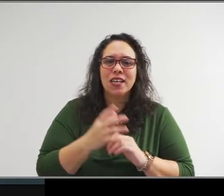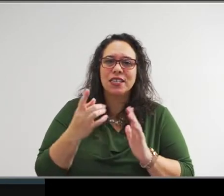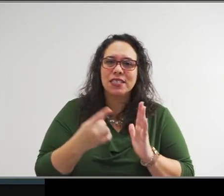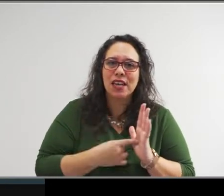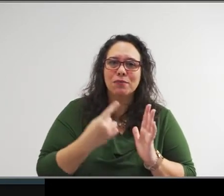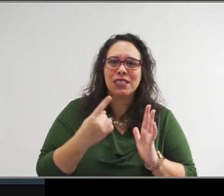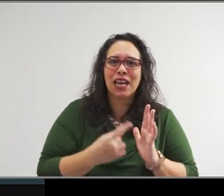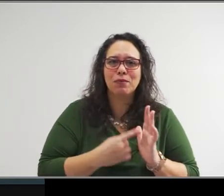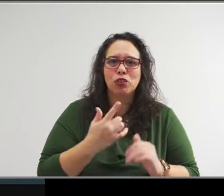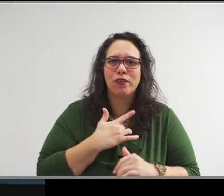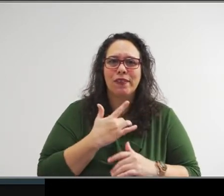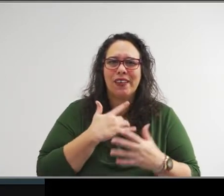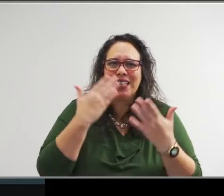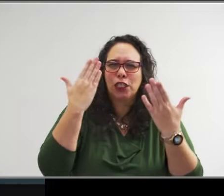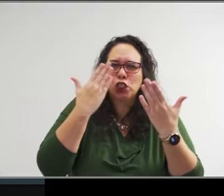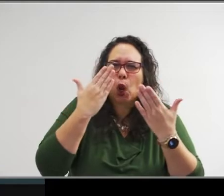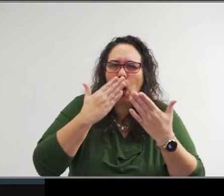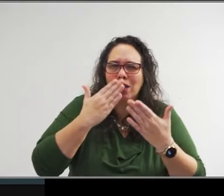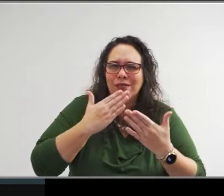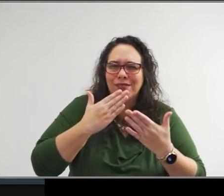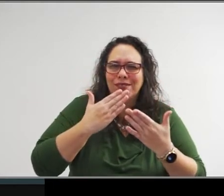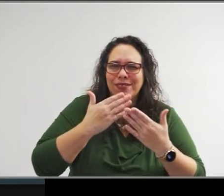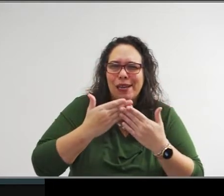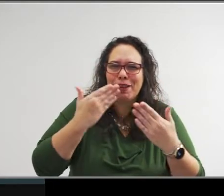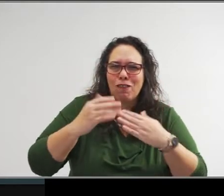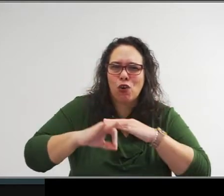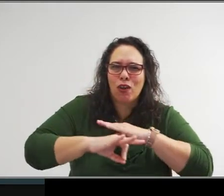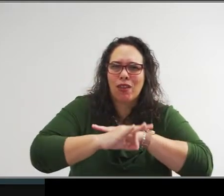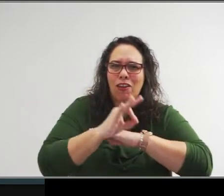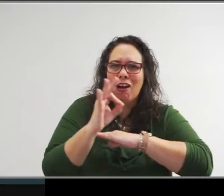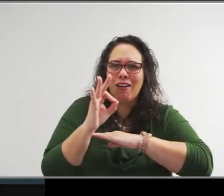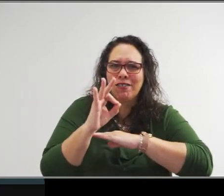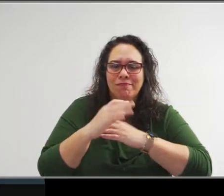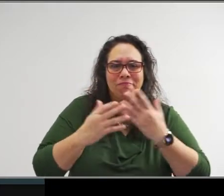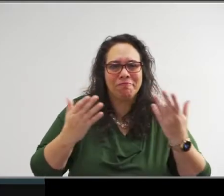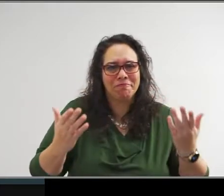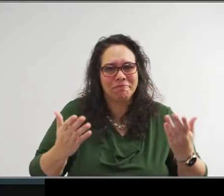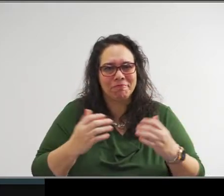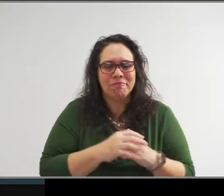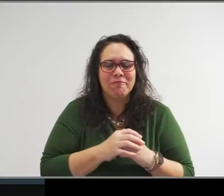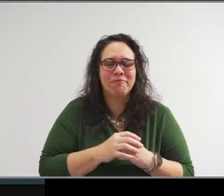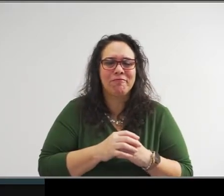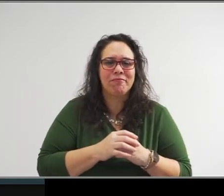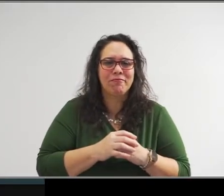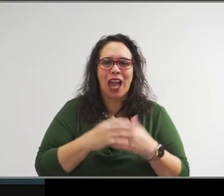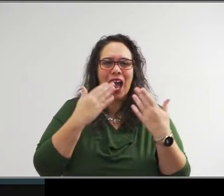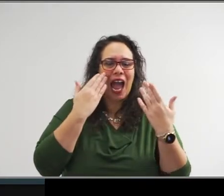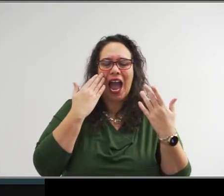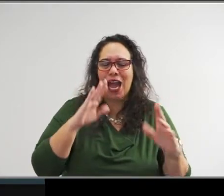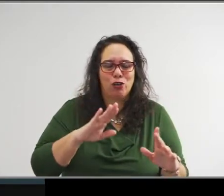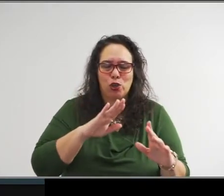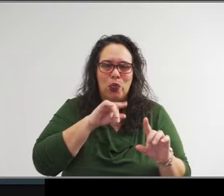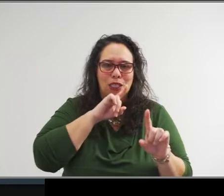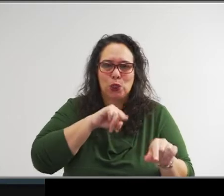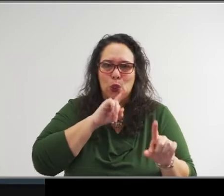like it's darkest before the Dawn. I don't know what the solutions are to these questions.